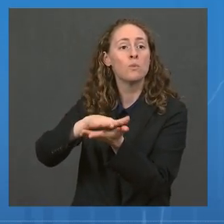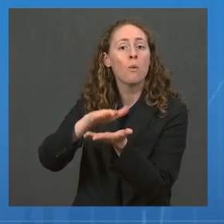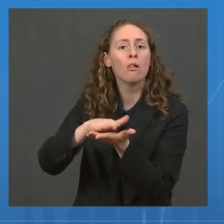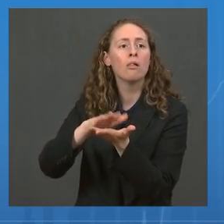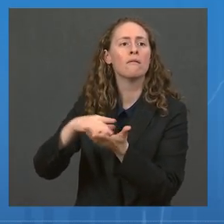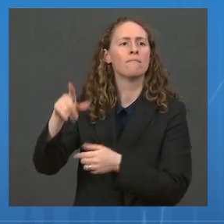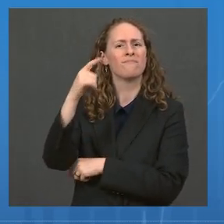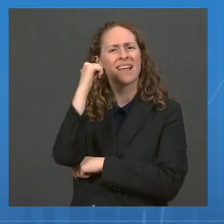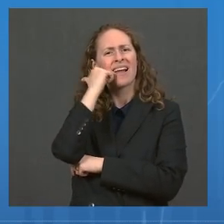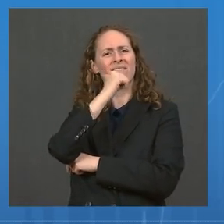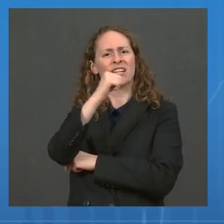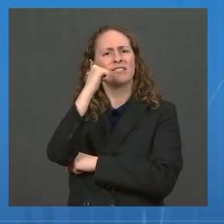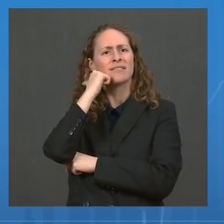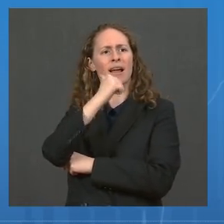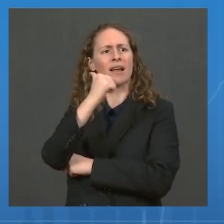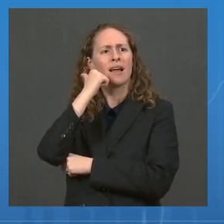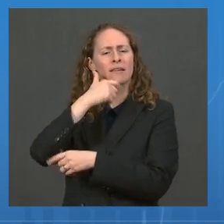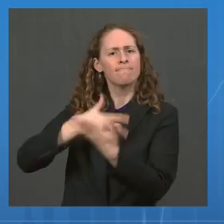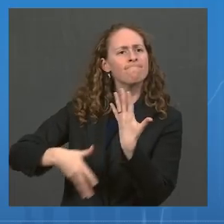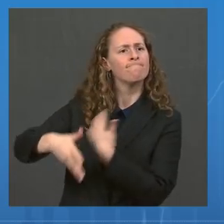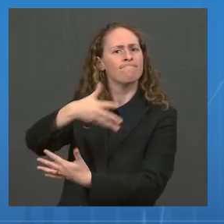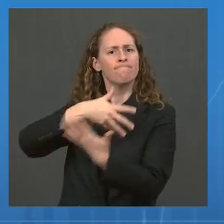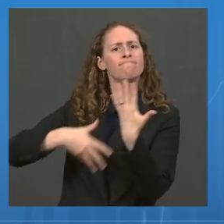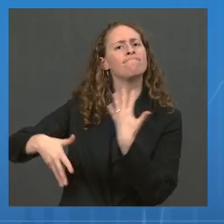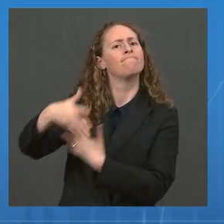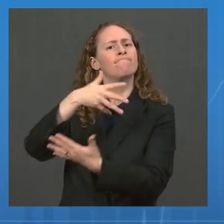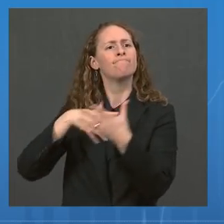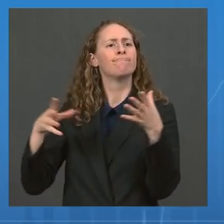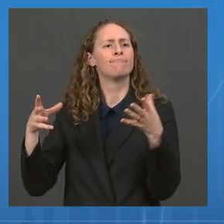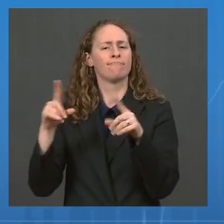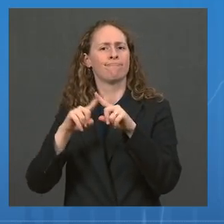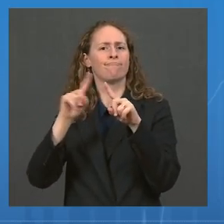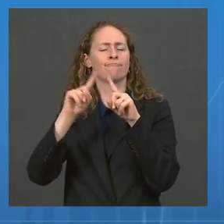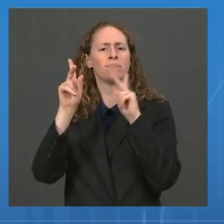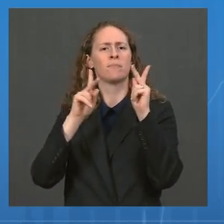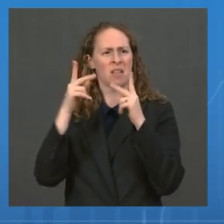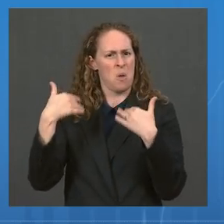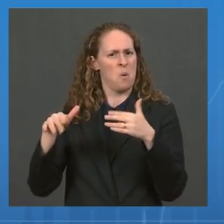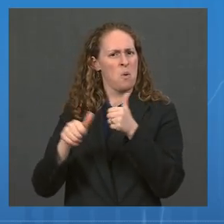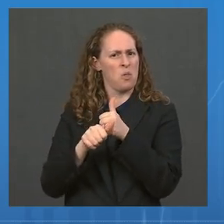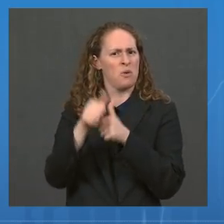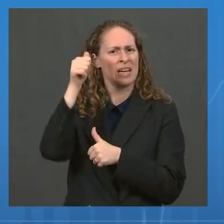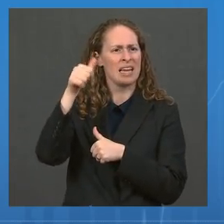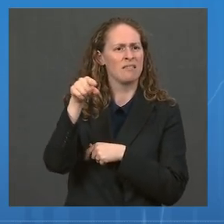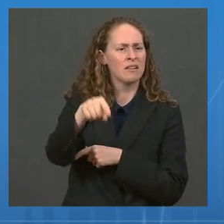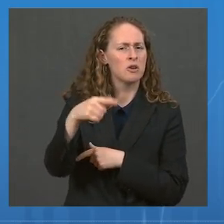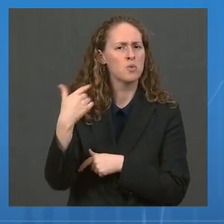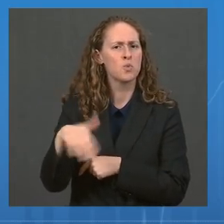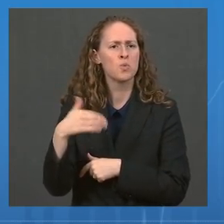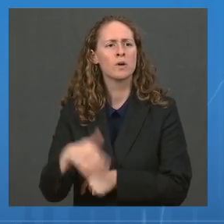In an effort to protect those at greatest risk, our initial vaccine rollout prioritized these individuals --